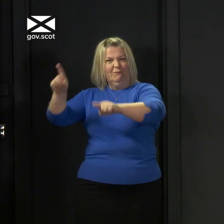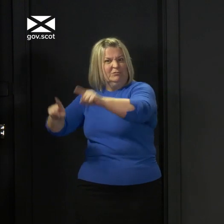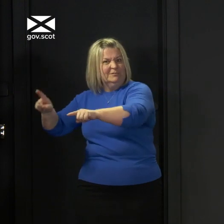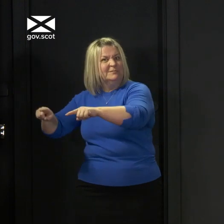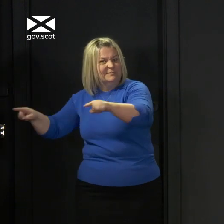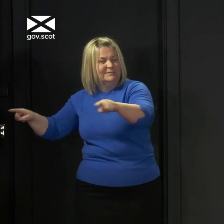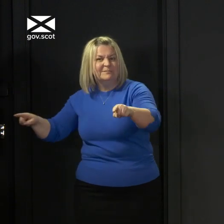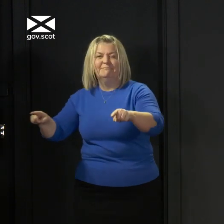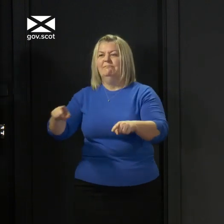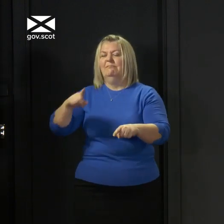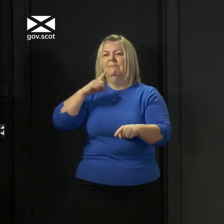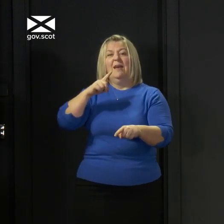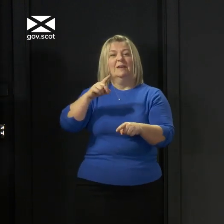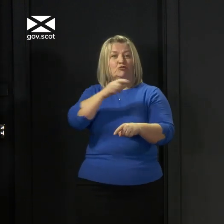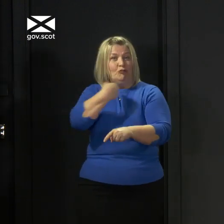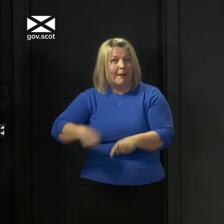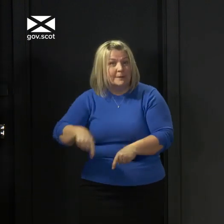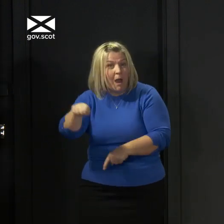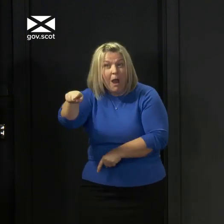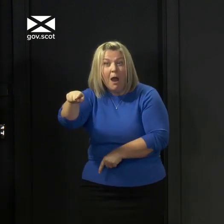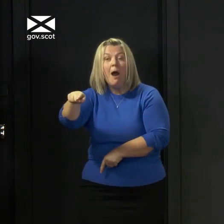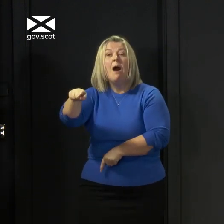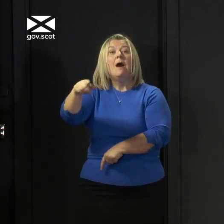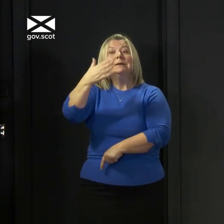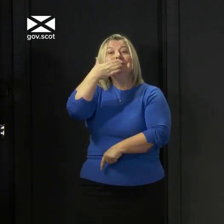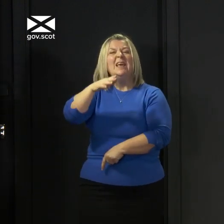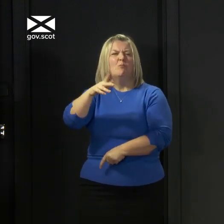like like Wuhan and there's still an element about this virus that we don't